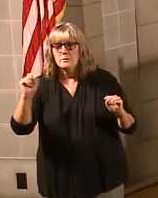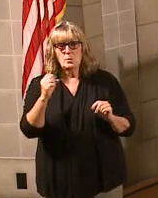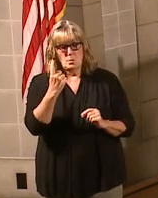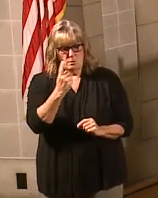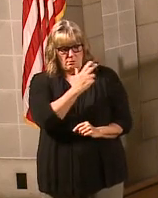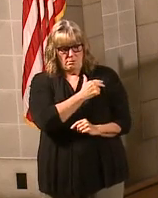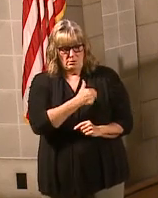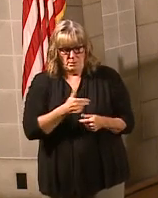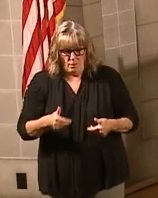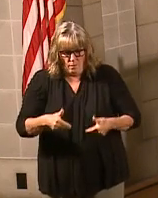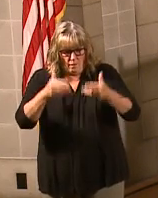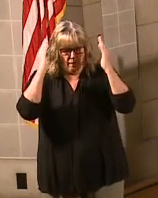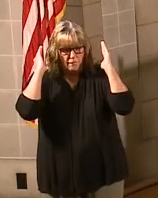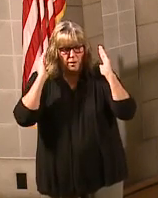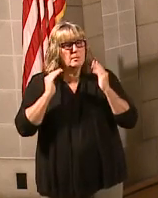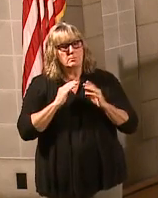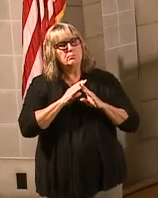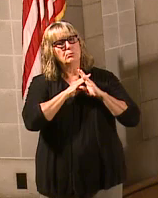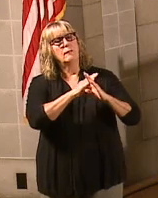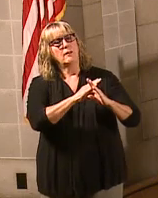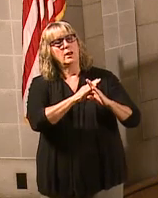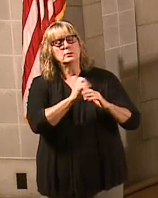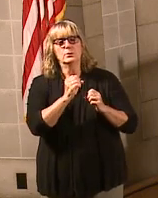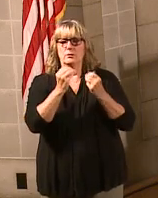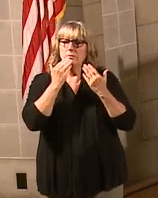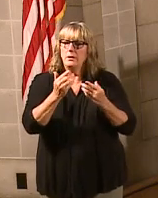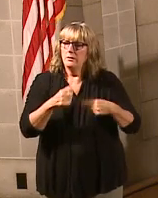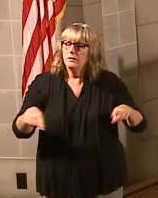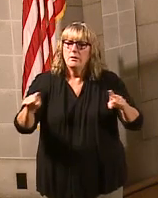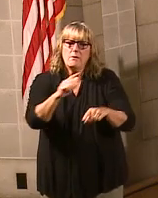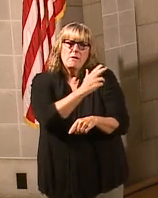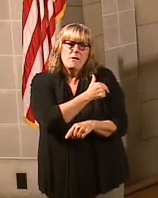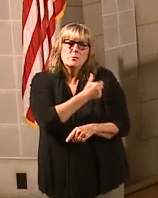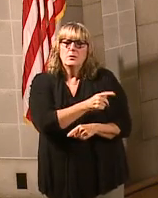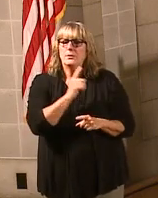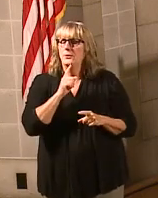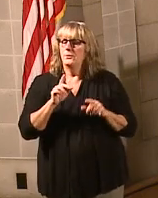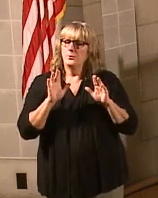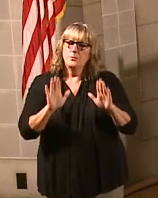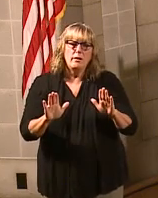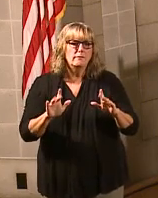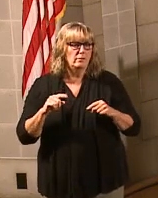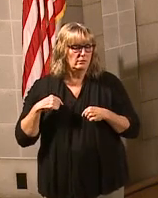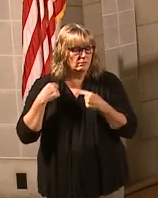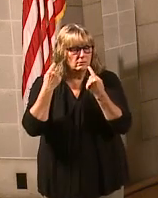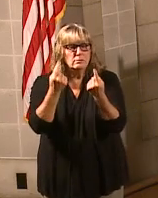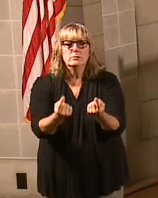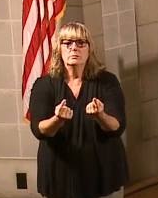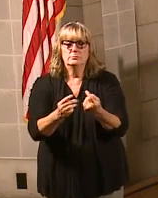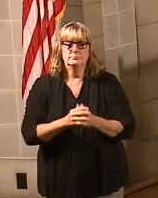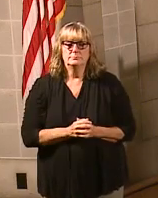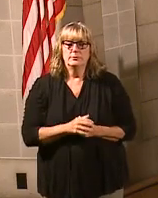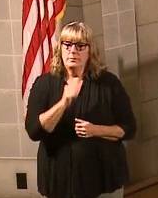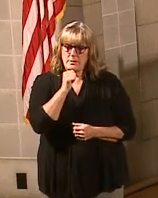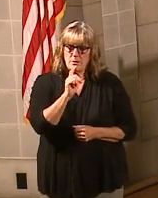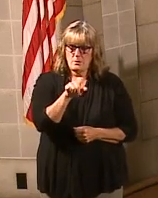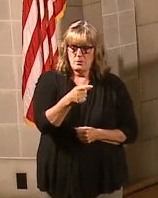MOVE PATIENTS AROUND THE STATE SO THAT NO ONE HOSPITAL OR HOSPITAL SYSTEM WOULD GET OVERWHELMED.